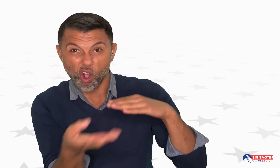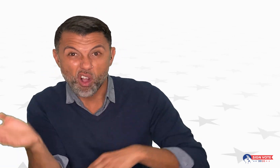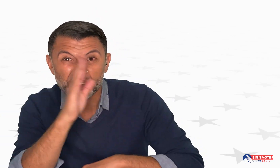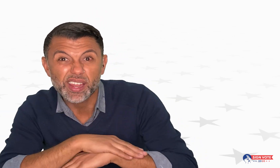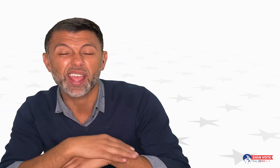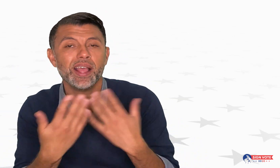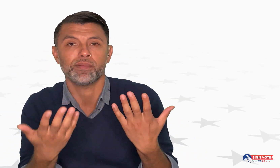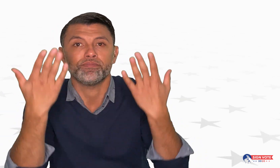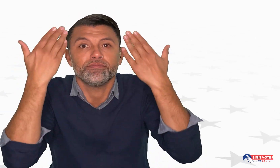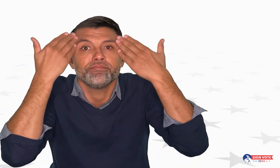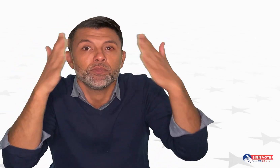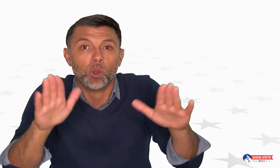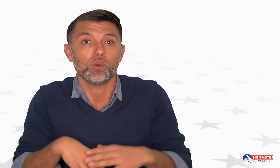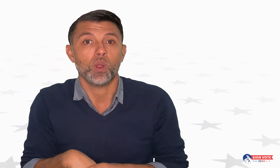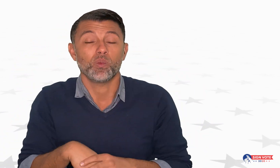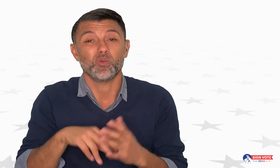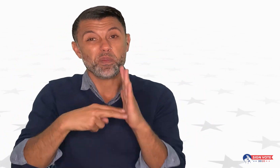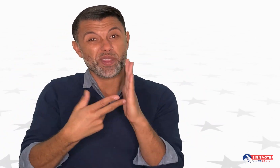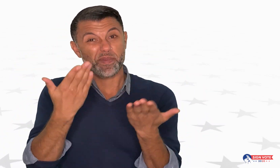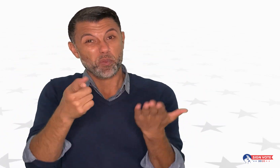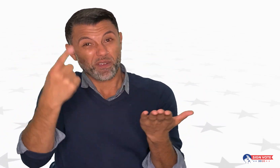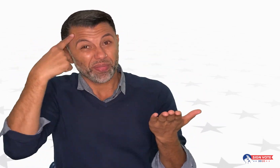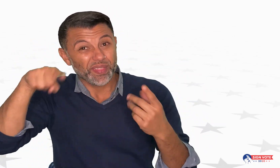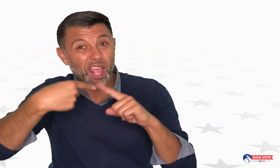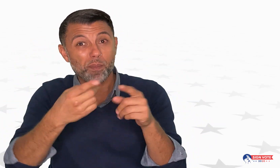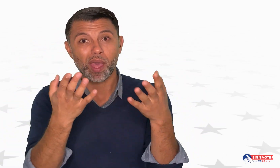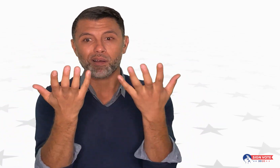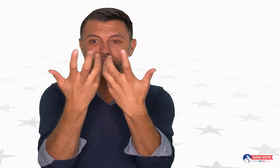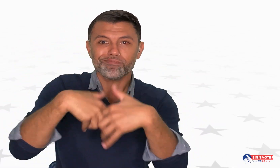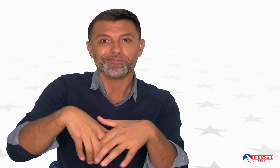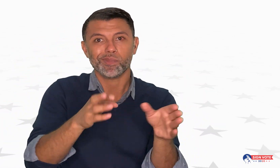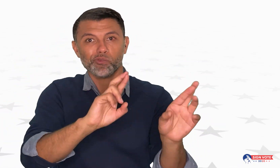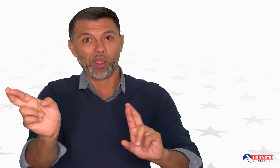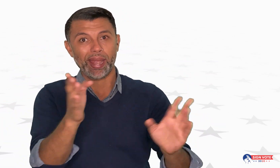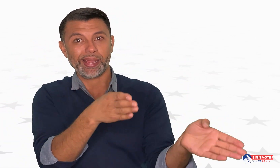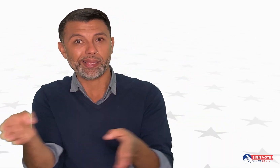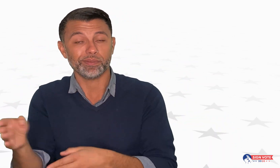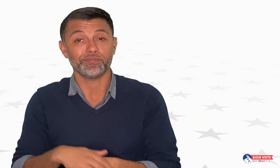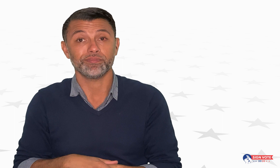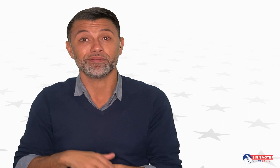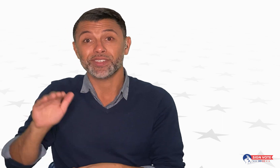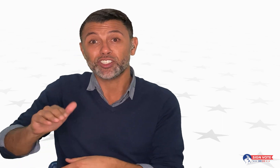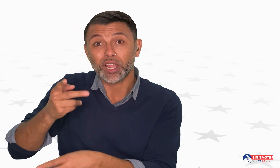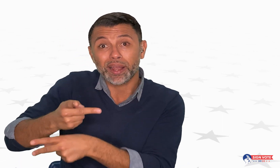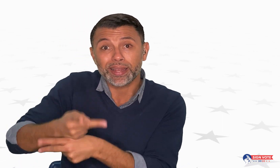perhaps even spending all day at the polls. I don't know. Maybe you have to try to think about being prepared for any of the following: